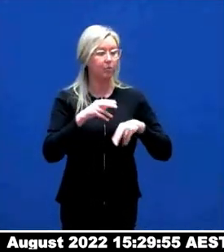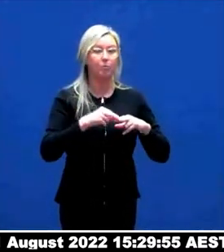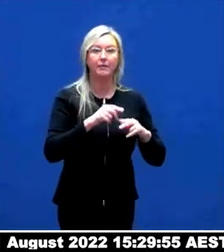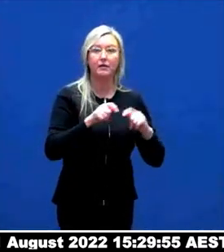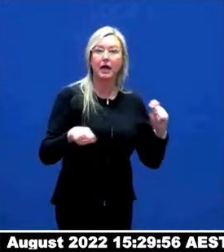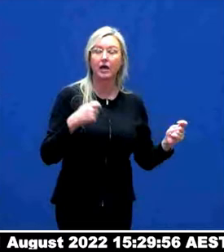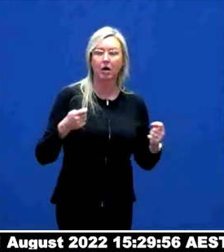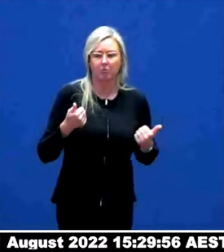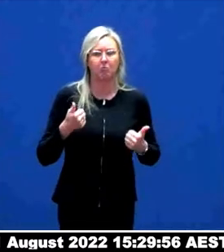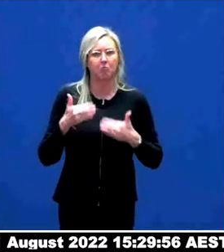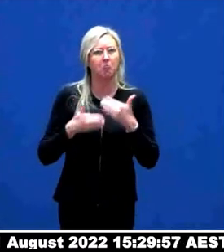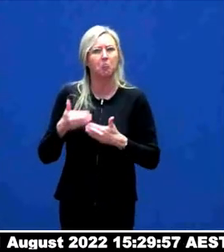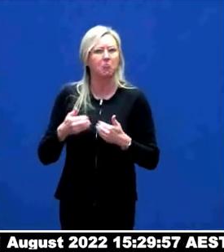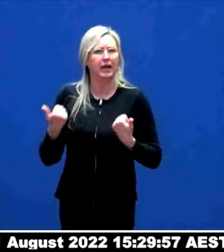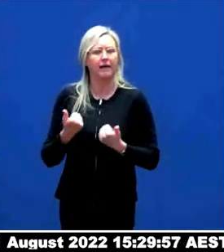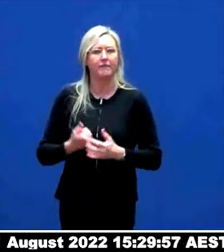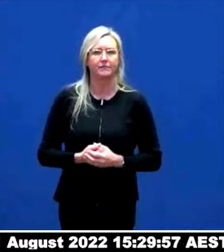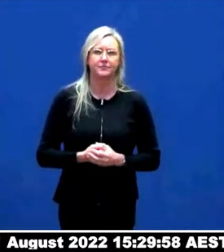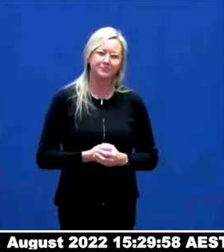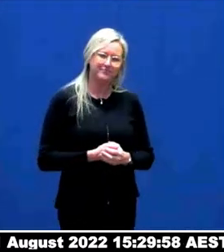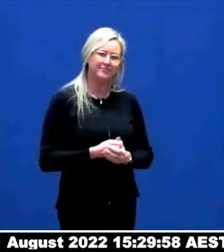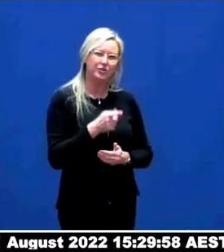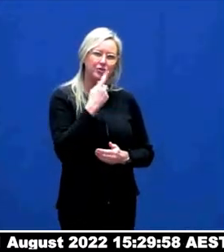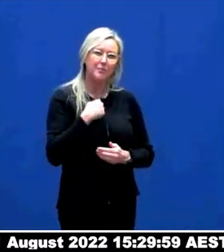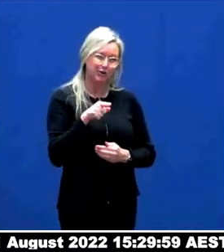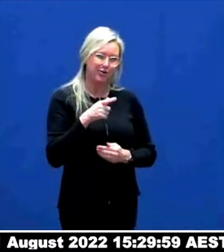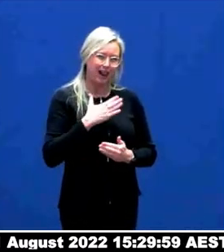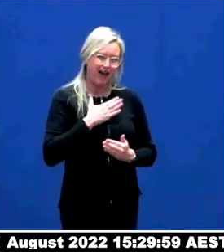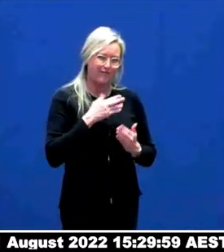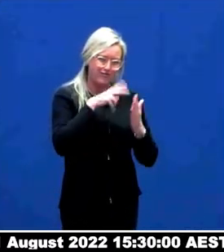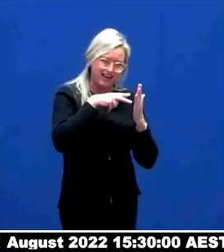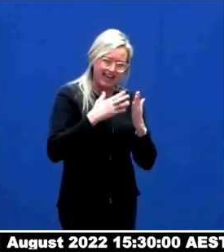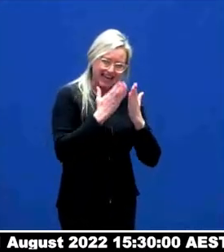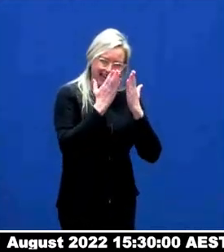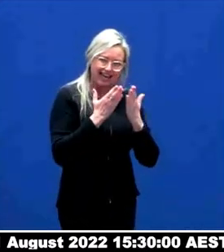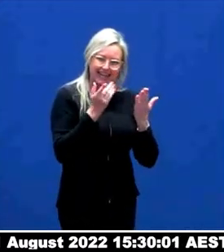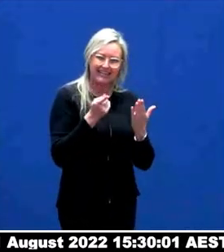And you've told me that you really like reading and been watching a fair